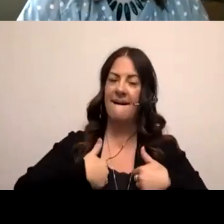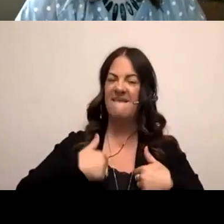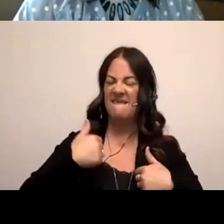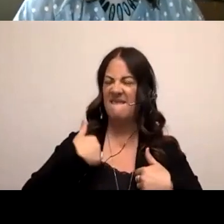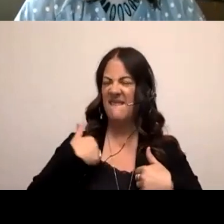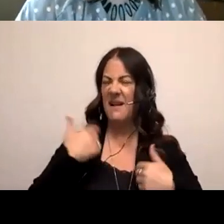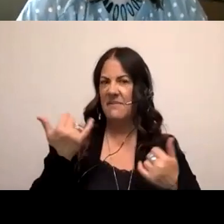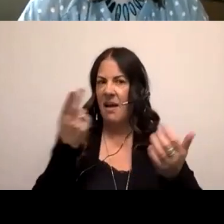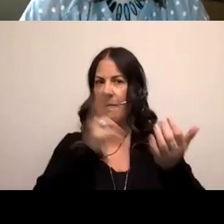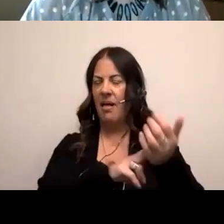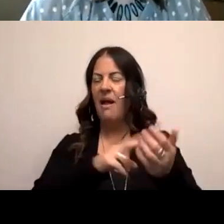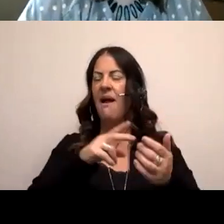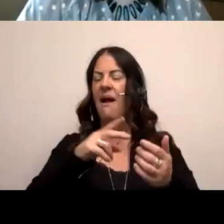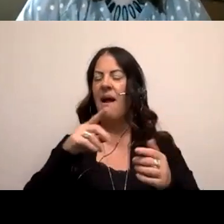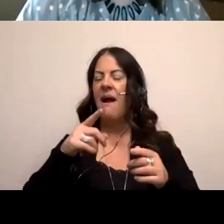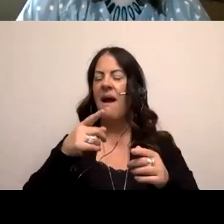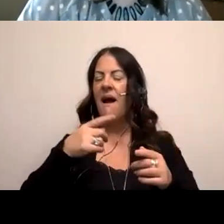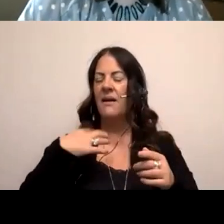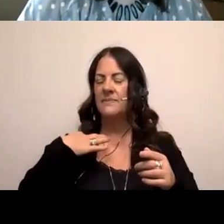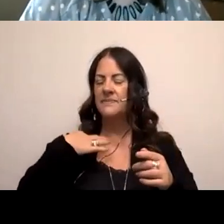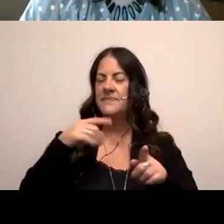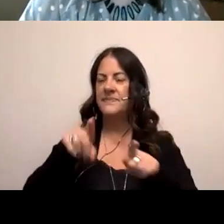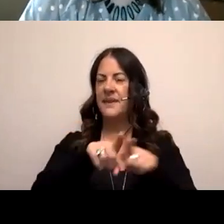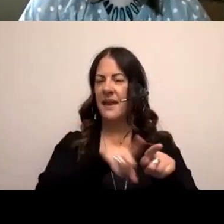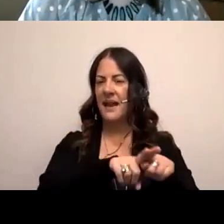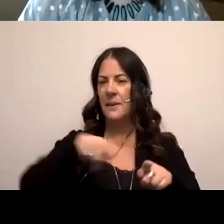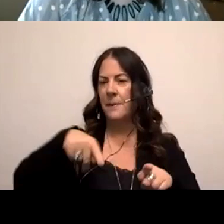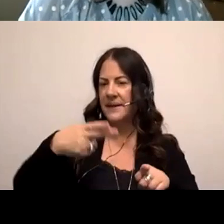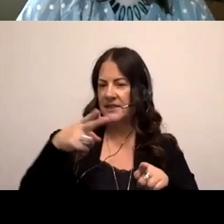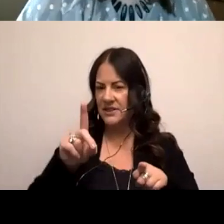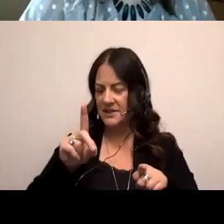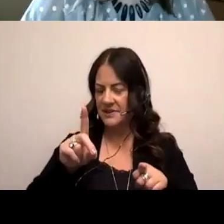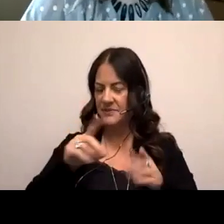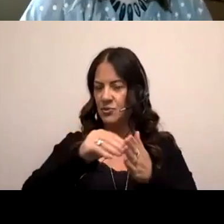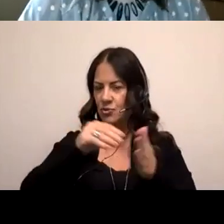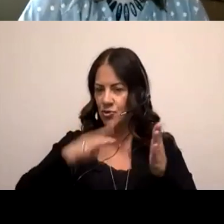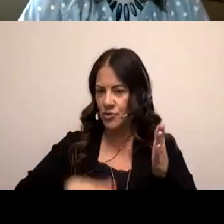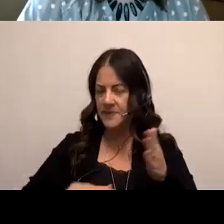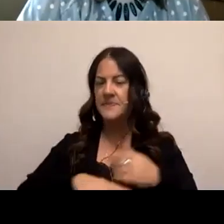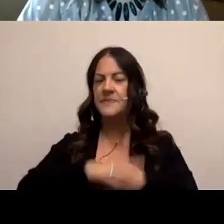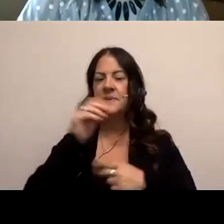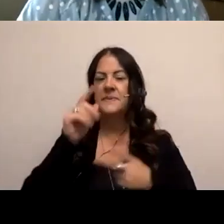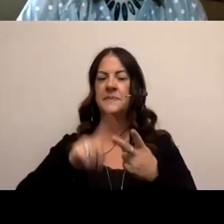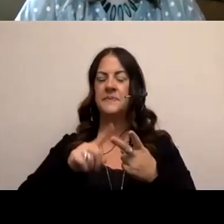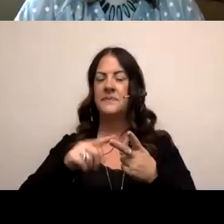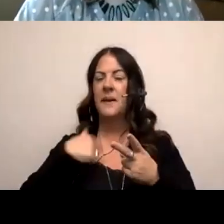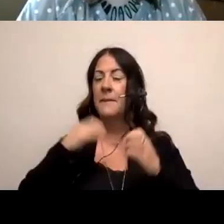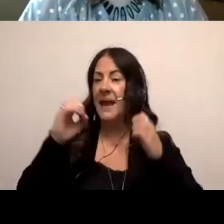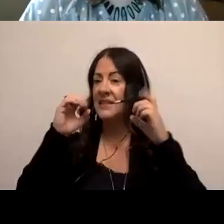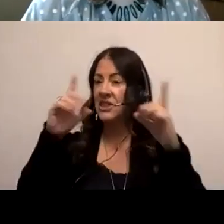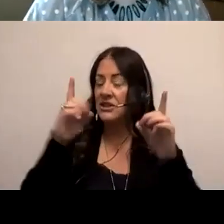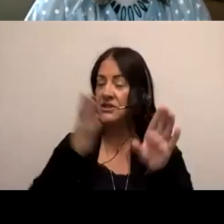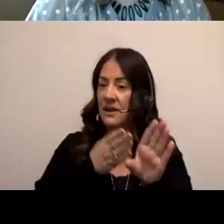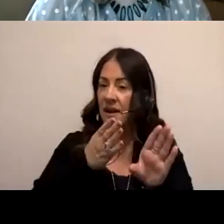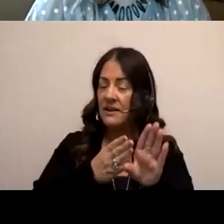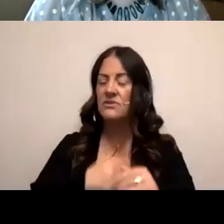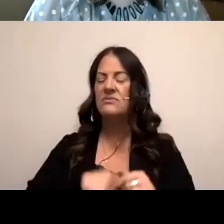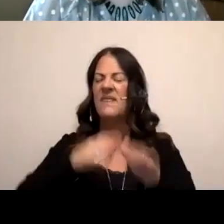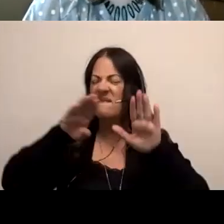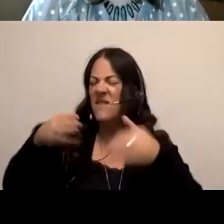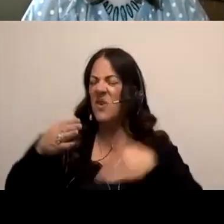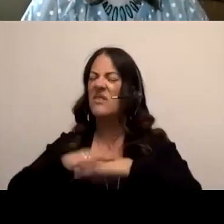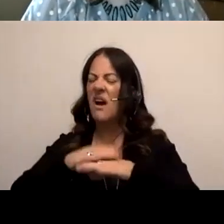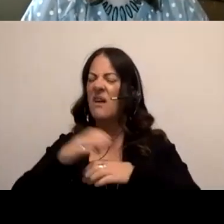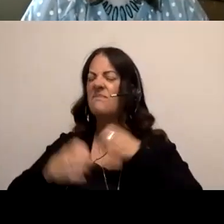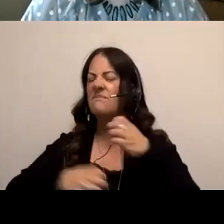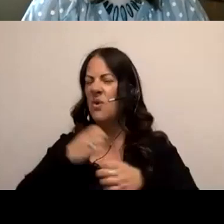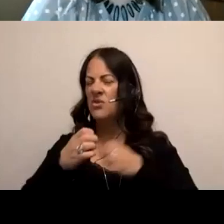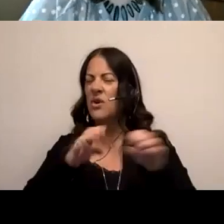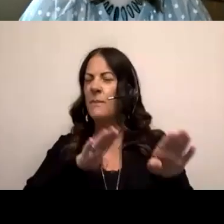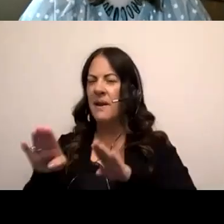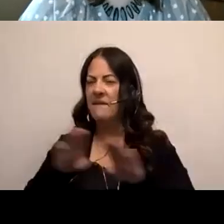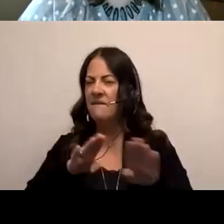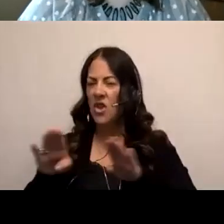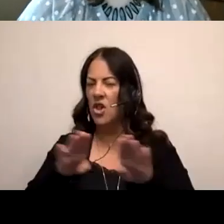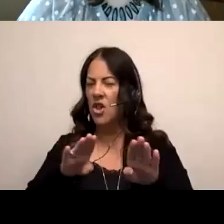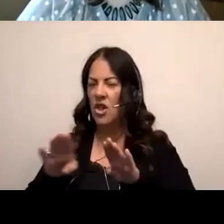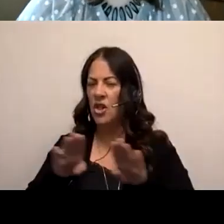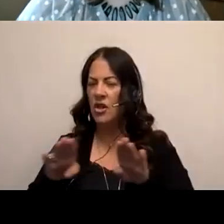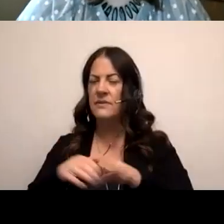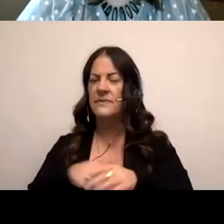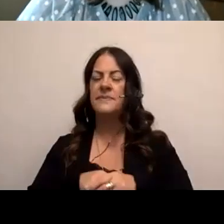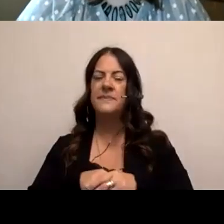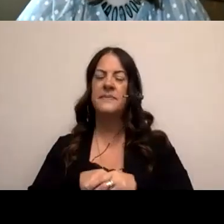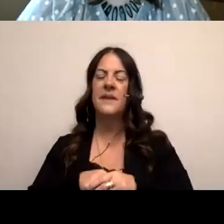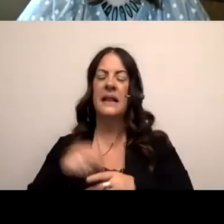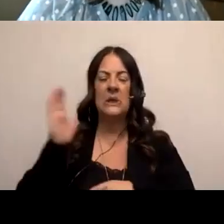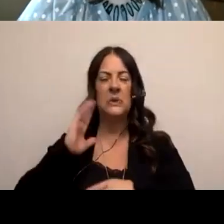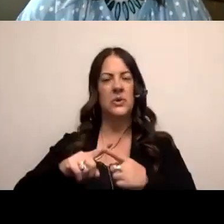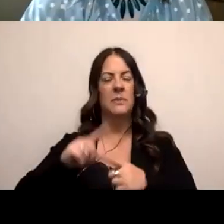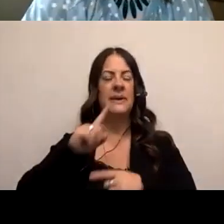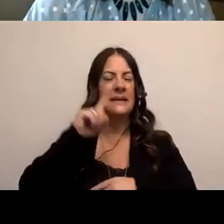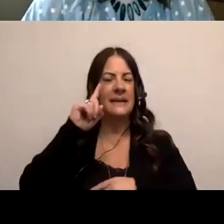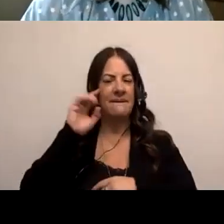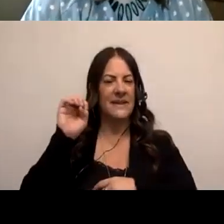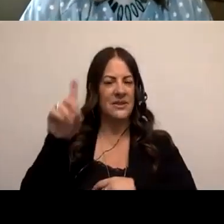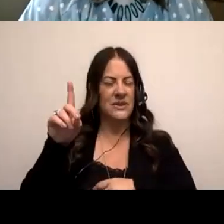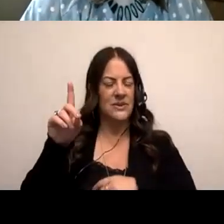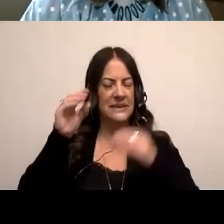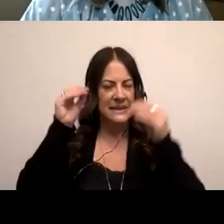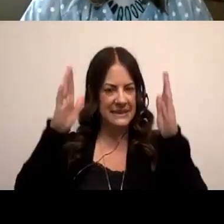UNIVERSITY TEXAS AND EDUCATIONAL PSYCHOLOGIST BY TRADE. I FOCUS ON EMOTIONAL AND BEHAVIORAL DISORDERS I USED TO BE DEAF ED TEACHER.